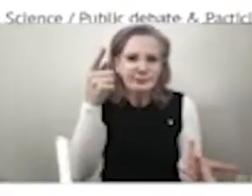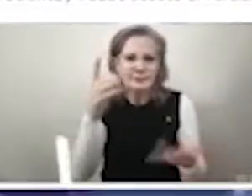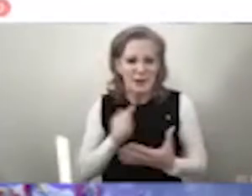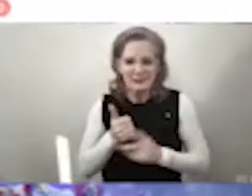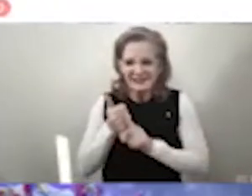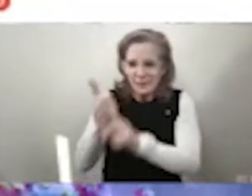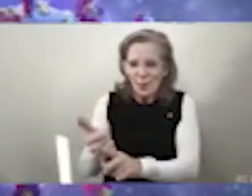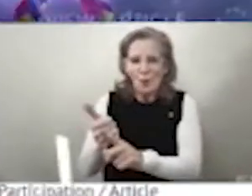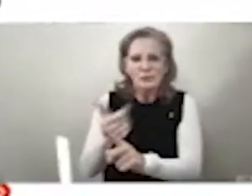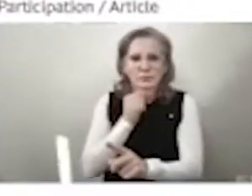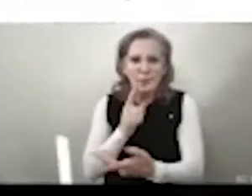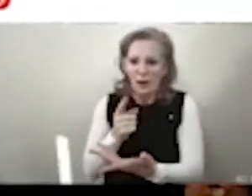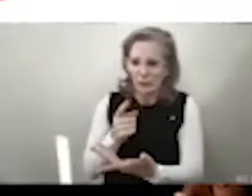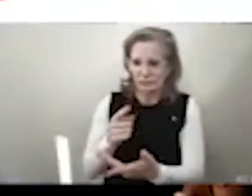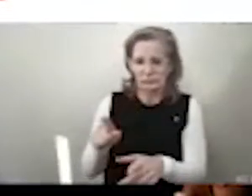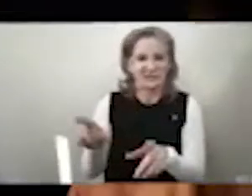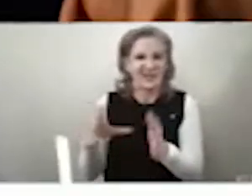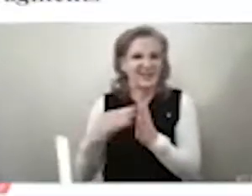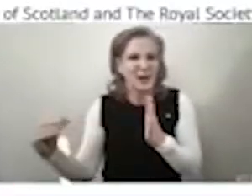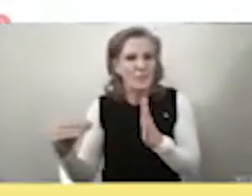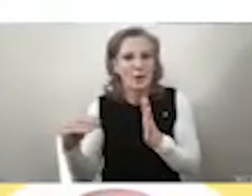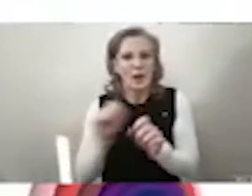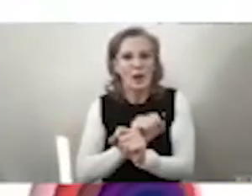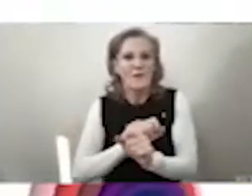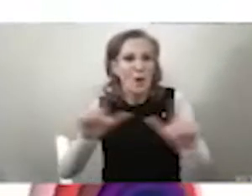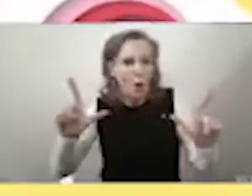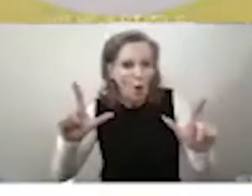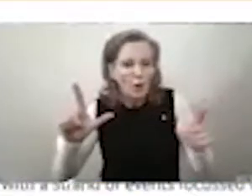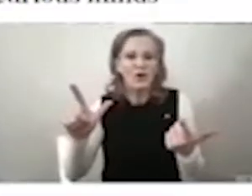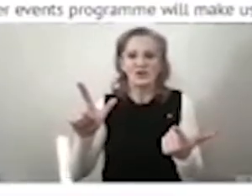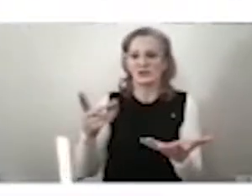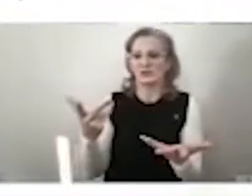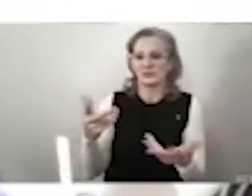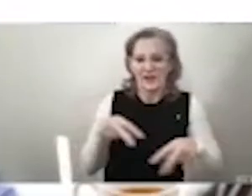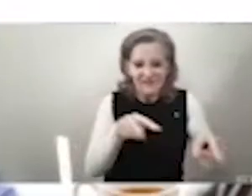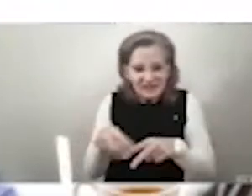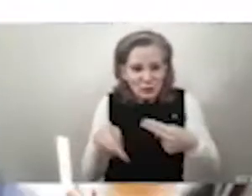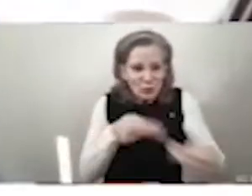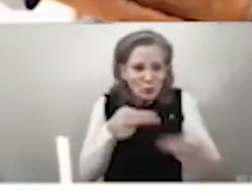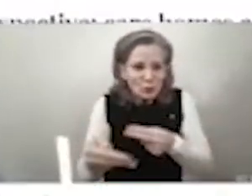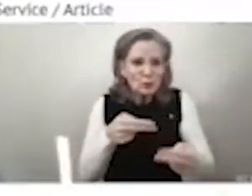films, a hack on fake news, various discussion events, workshops with the media on the use of data, evidence, and